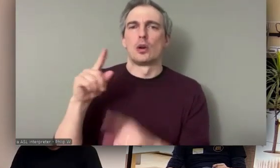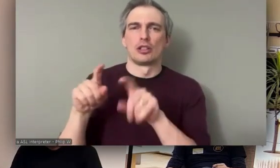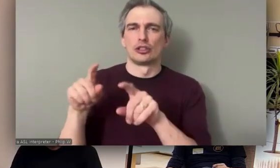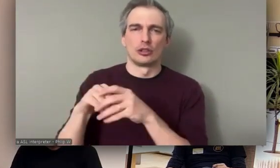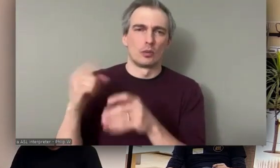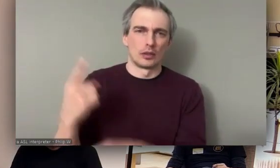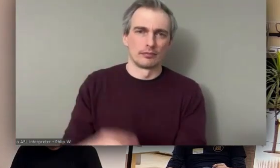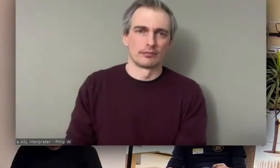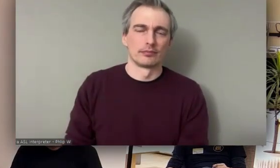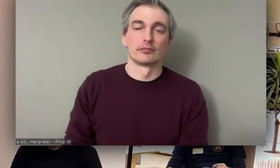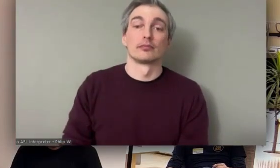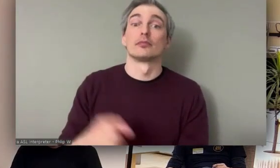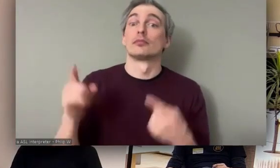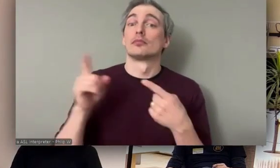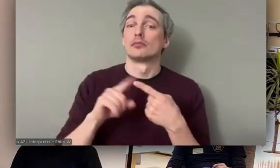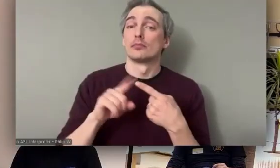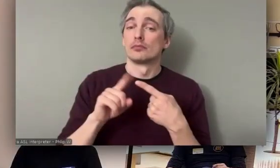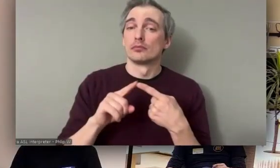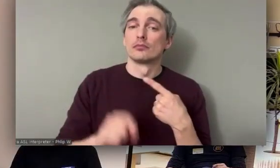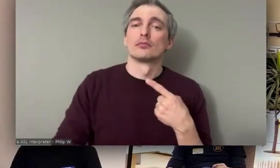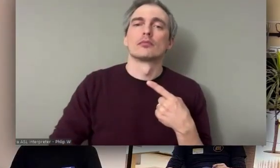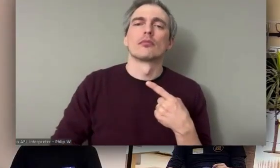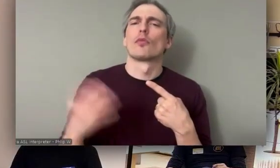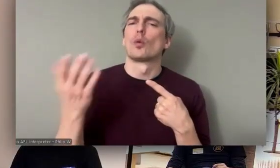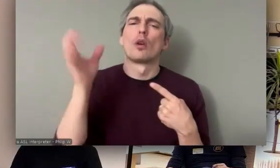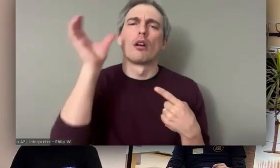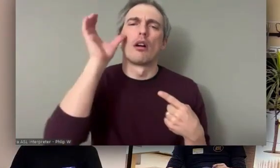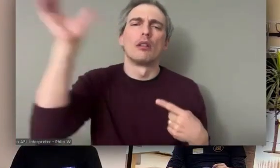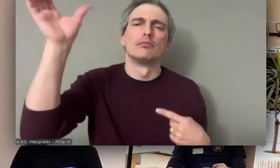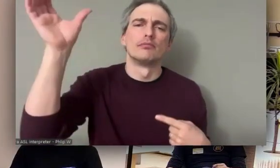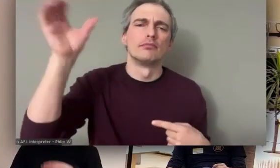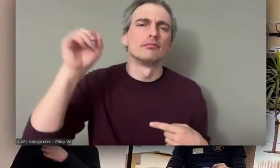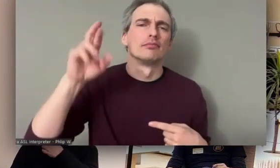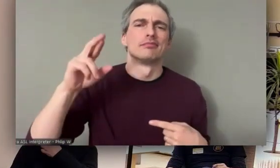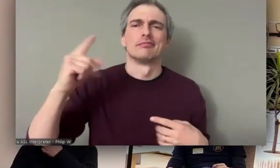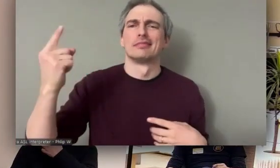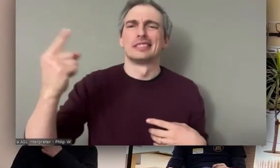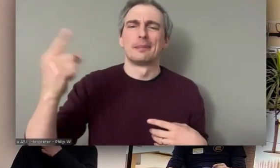First thing: What is the concept or something you found in the VR